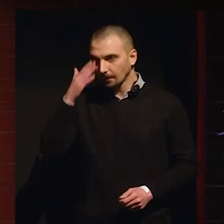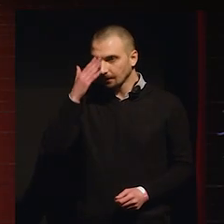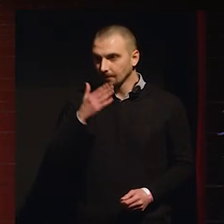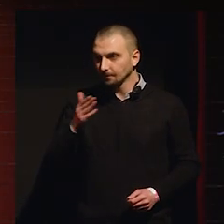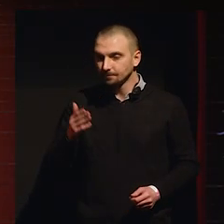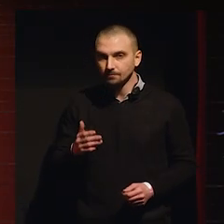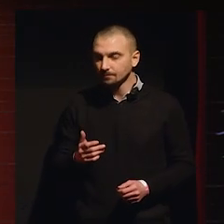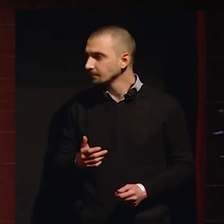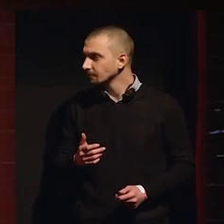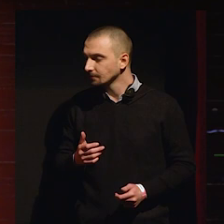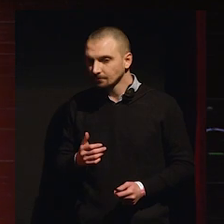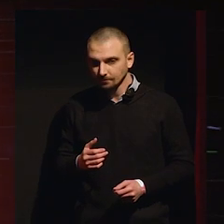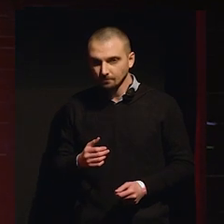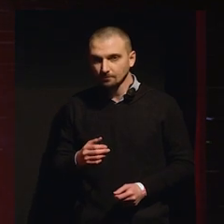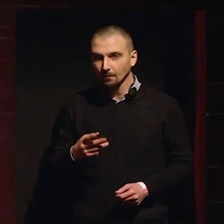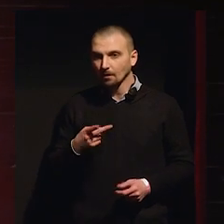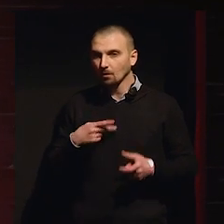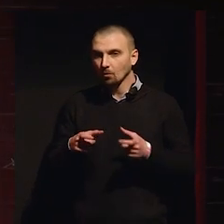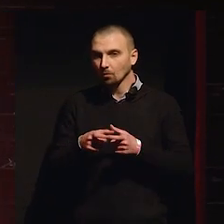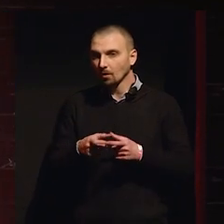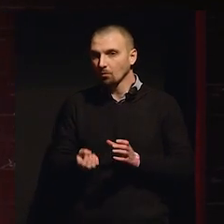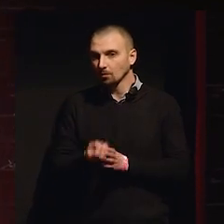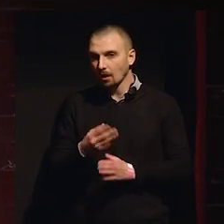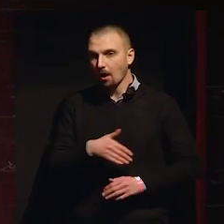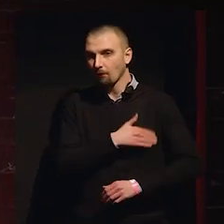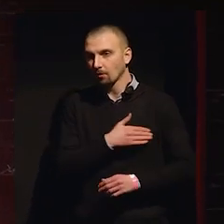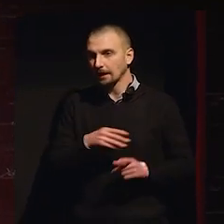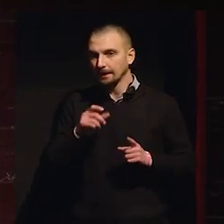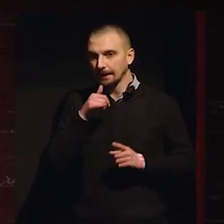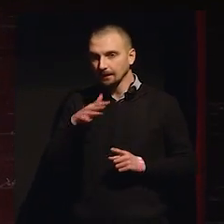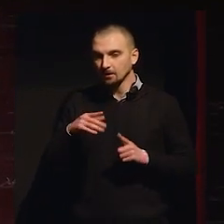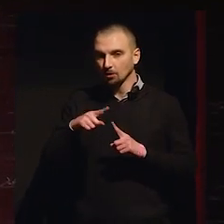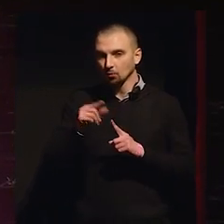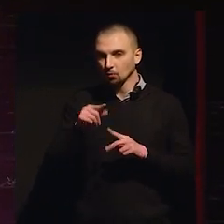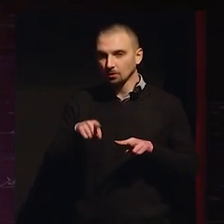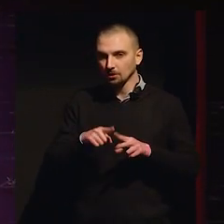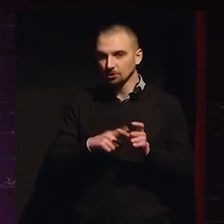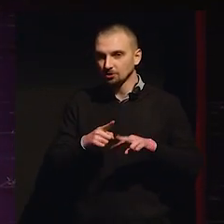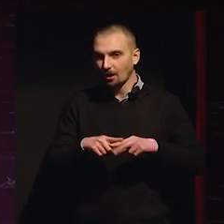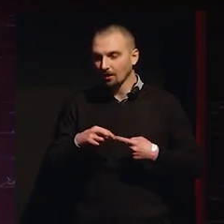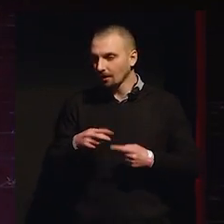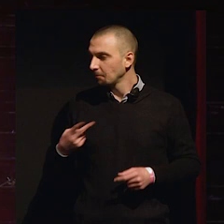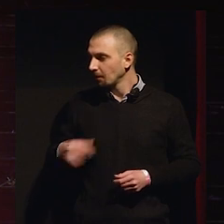The founding chairperson of Guide Dogs Association, lawyer Nurdeniz Tunçer. Next to me is my very special friend, guide dog Kara.